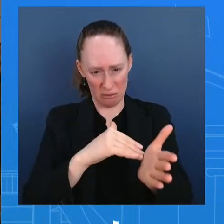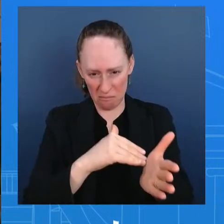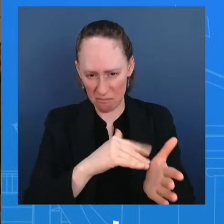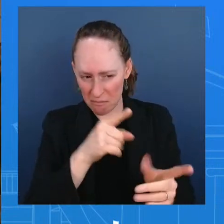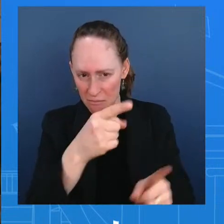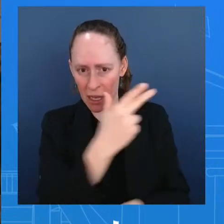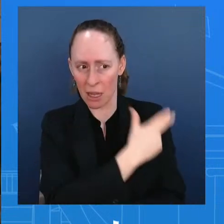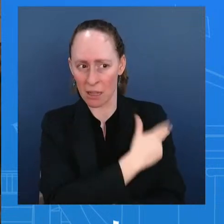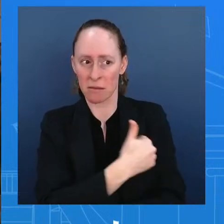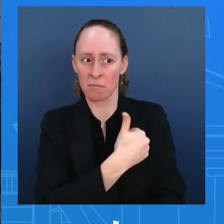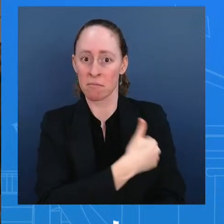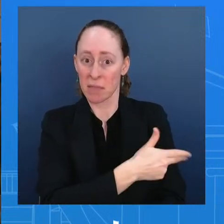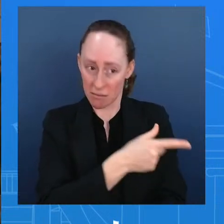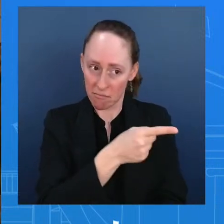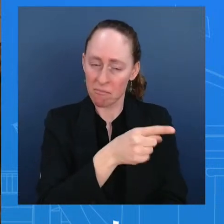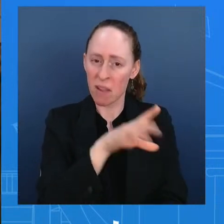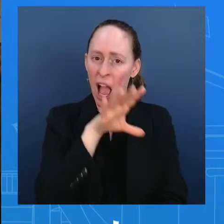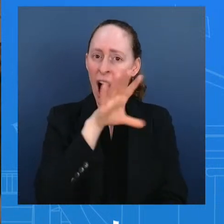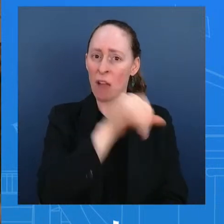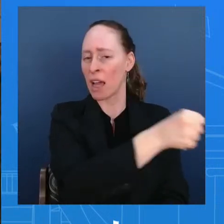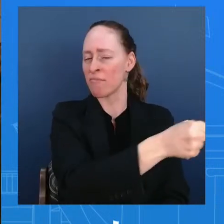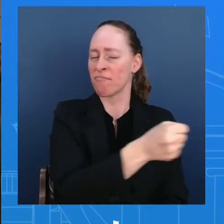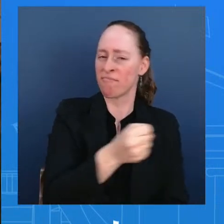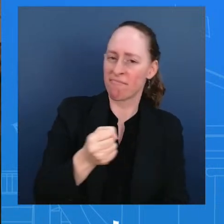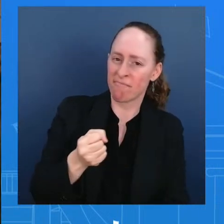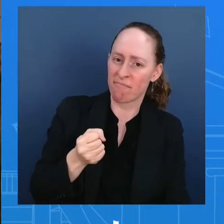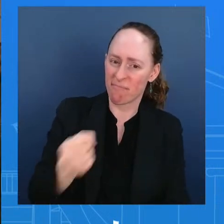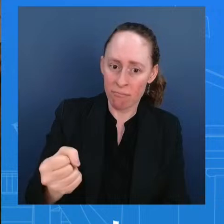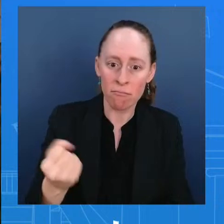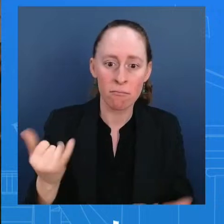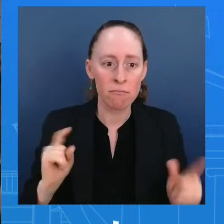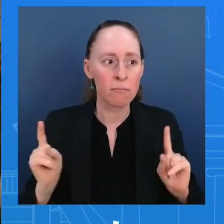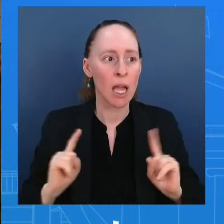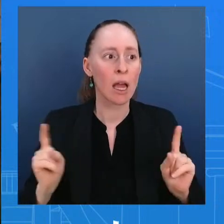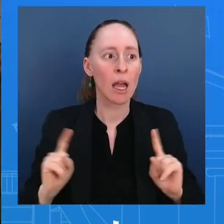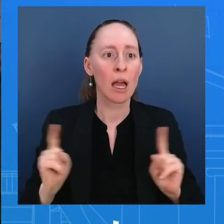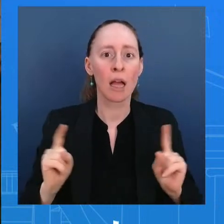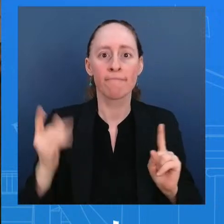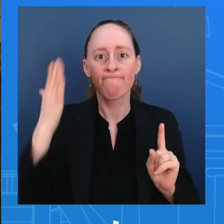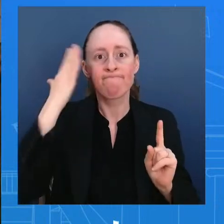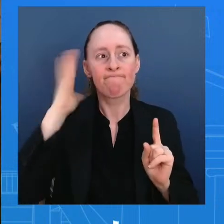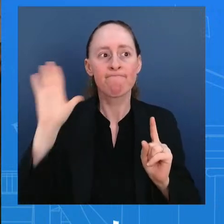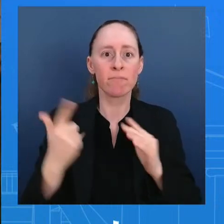And until now, we don’t know what it is his whereabout. And there is fear from Amnesty International for his life.